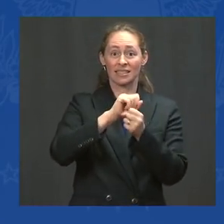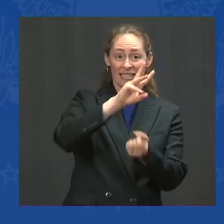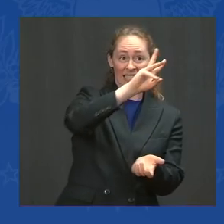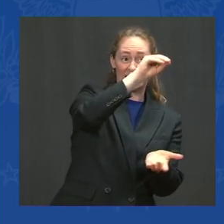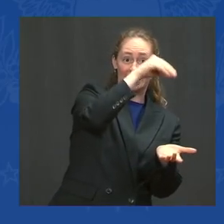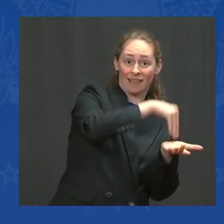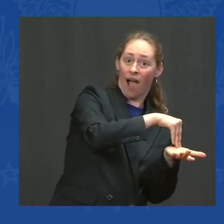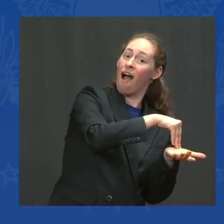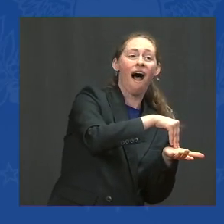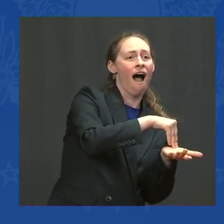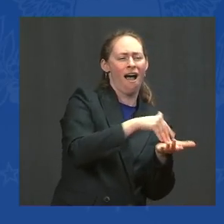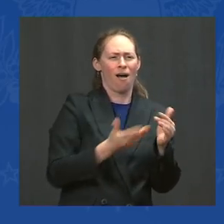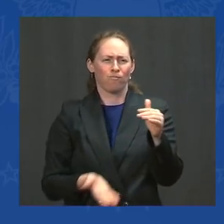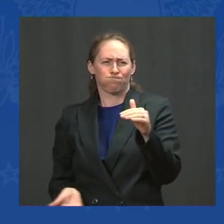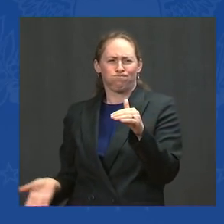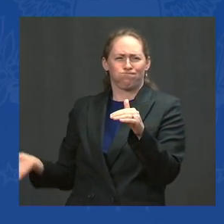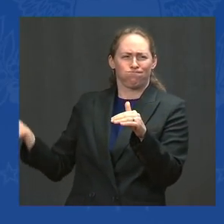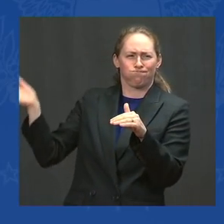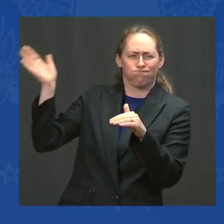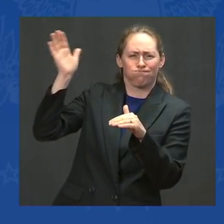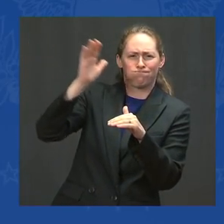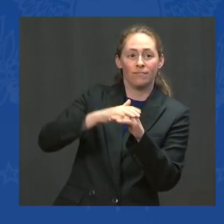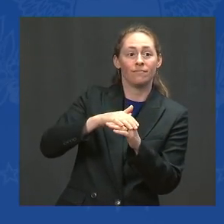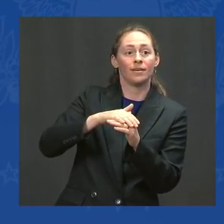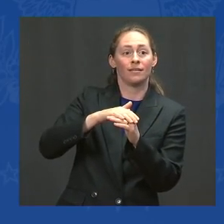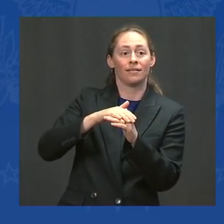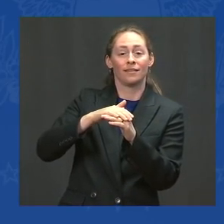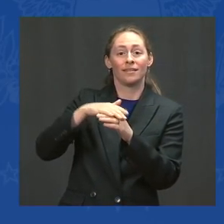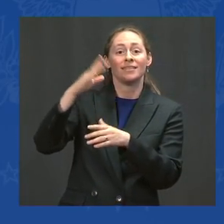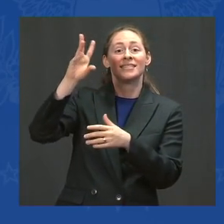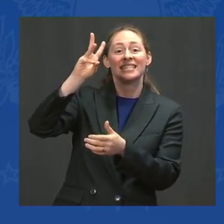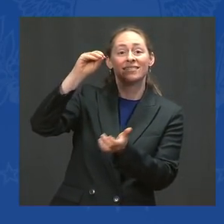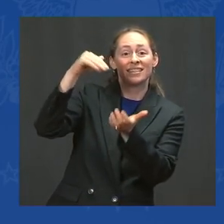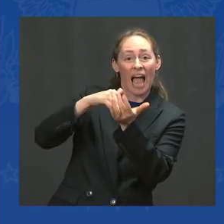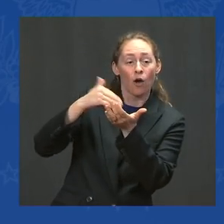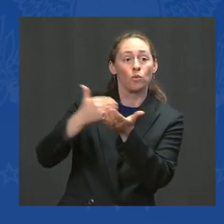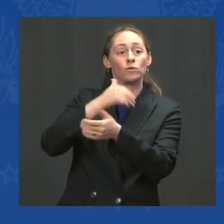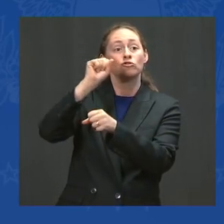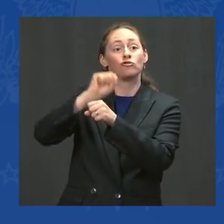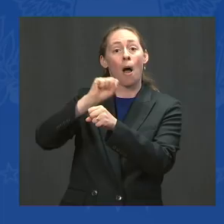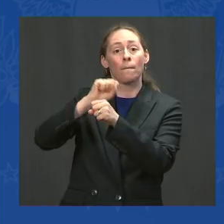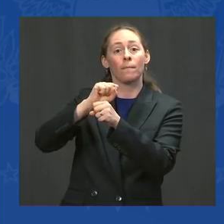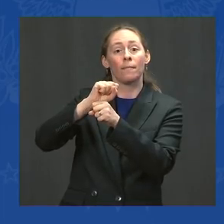every three days -- more than 600,000 jobs per month since I took office.